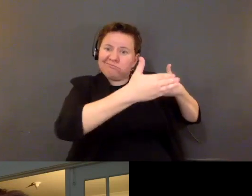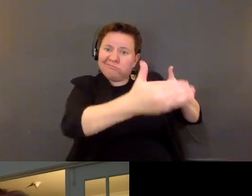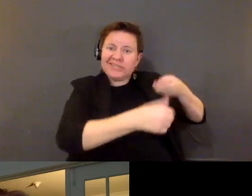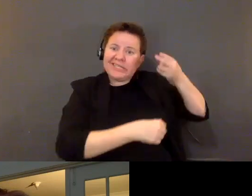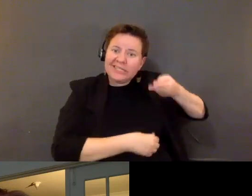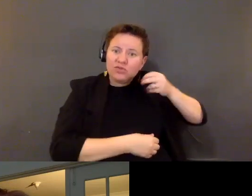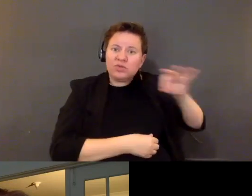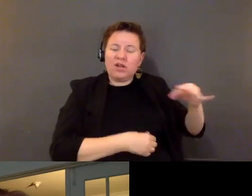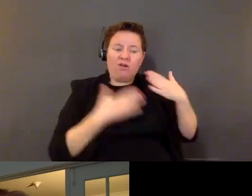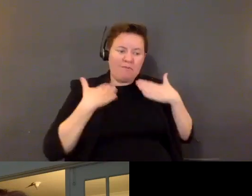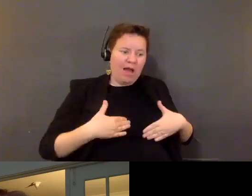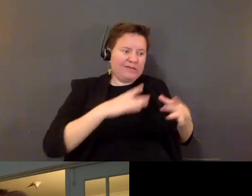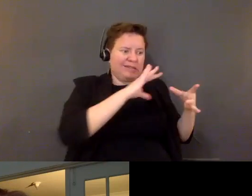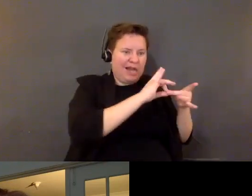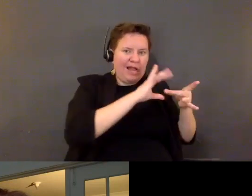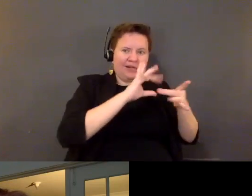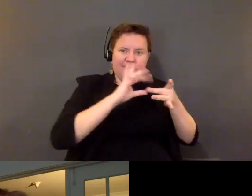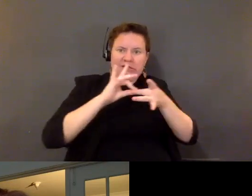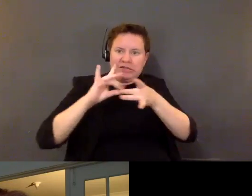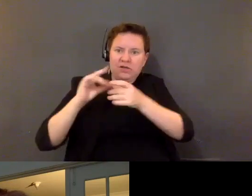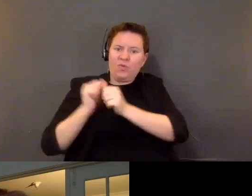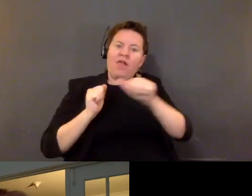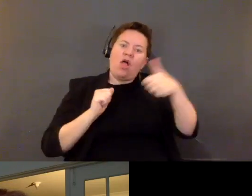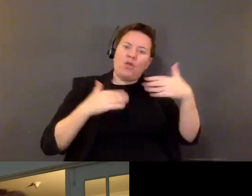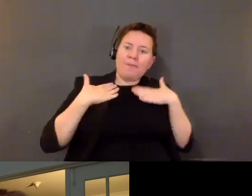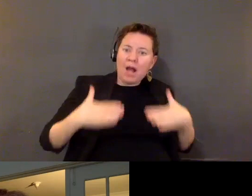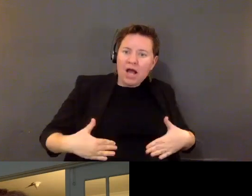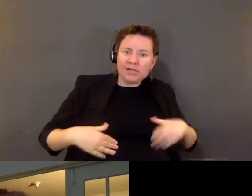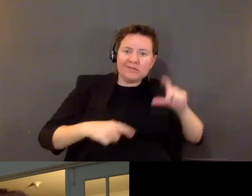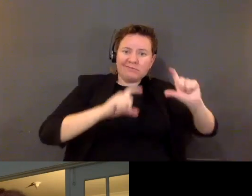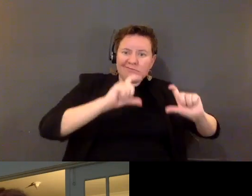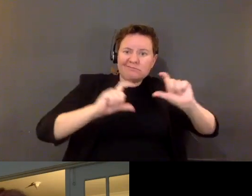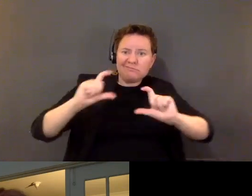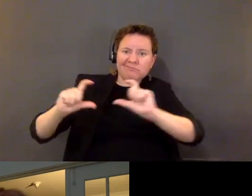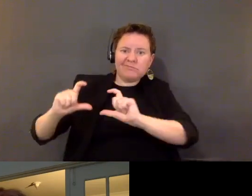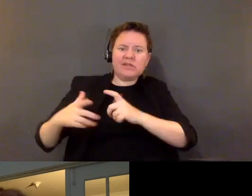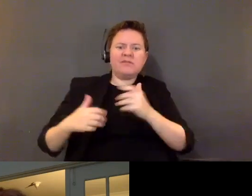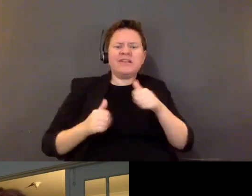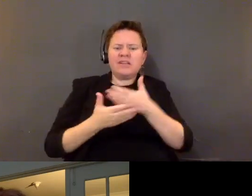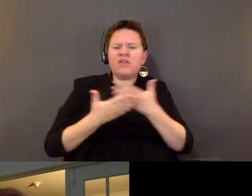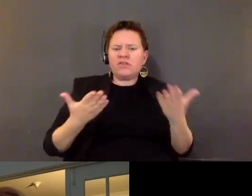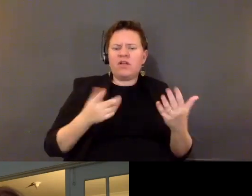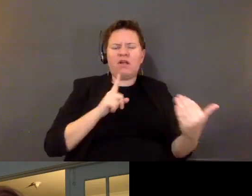other bodies and i mean that's another thing that struck me about this book you know the